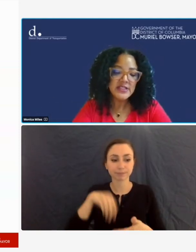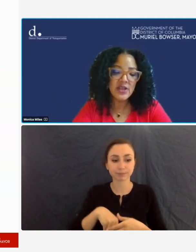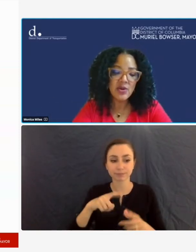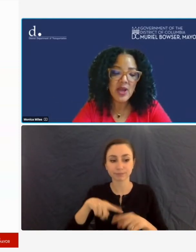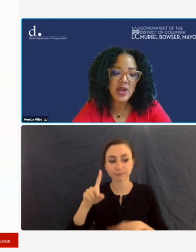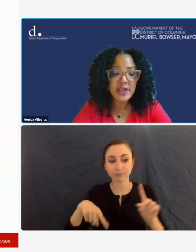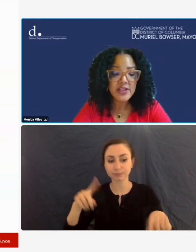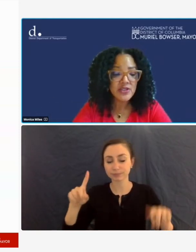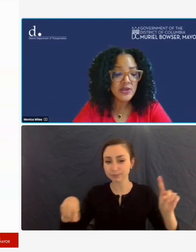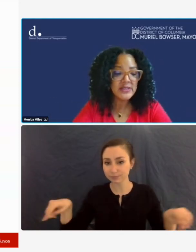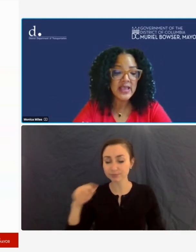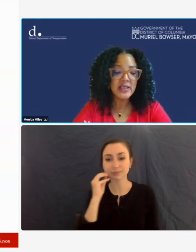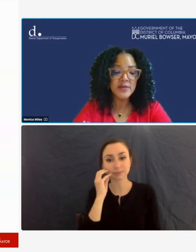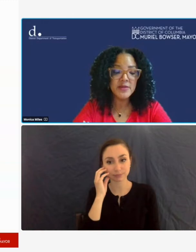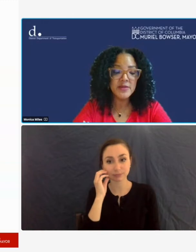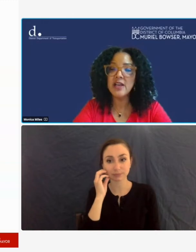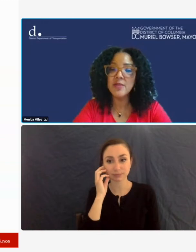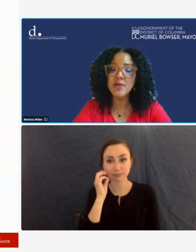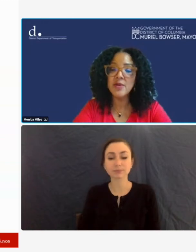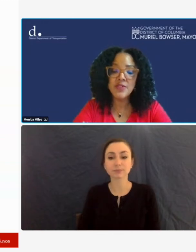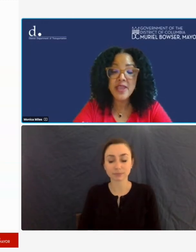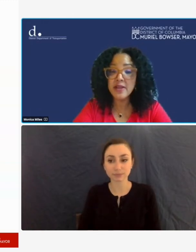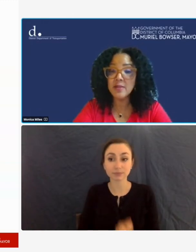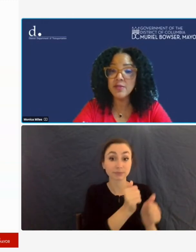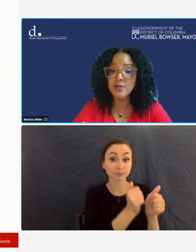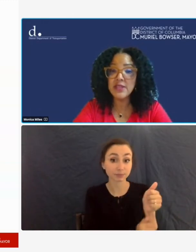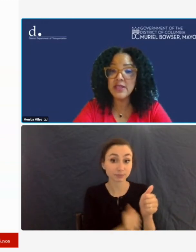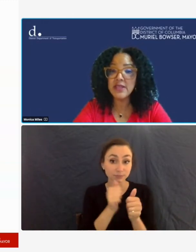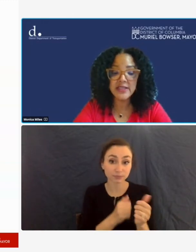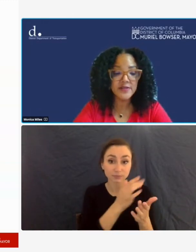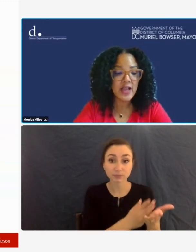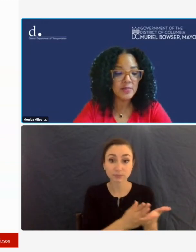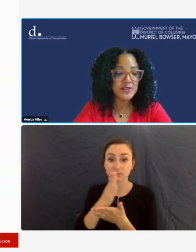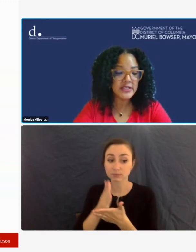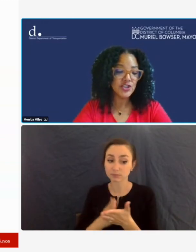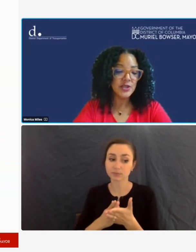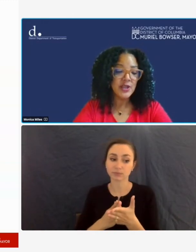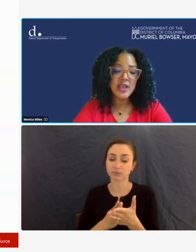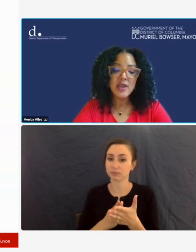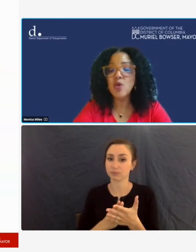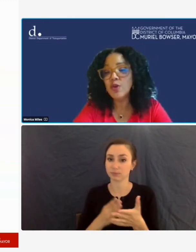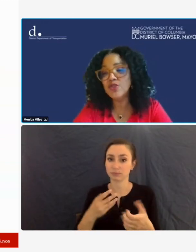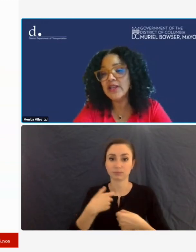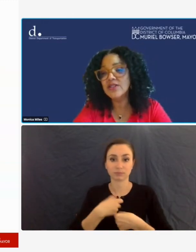so um each of those elements um they make up the executive compensation and what we're trying to